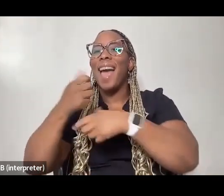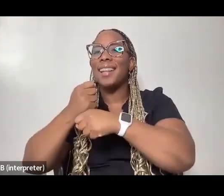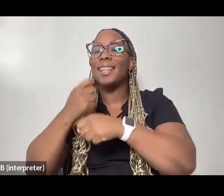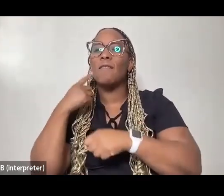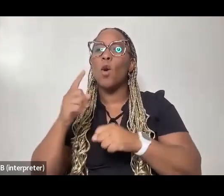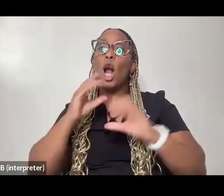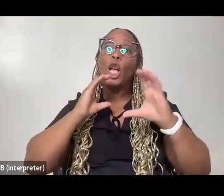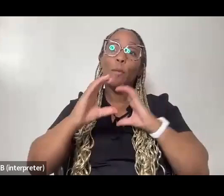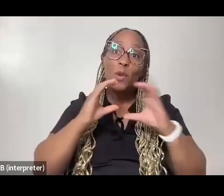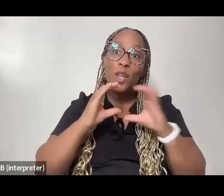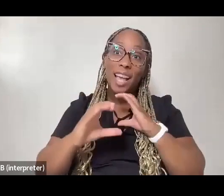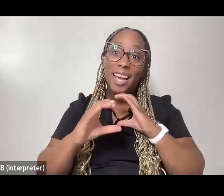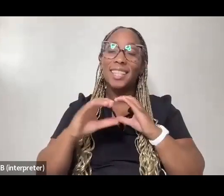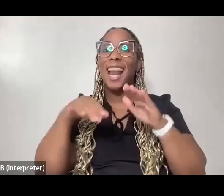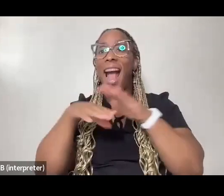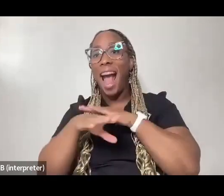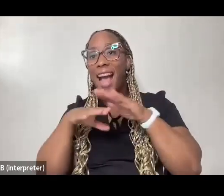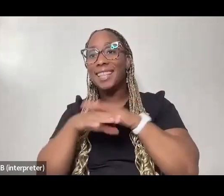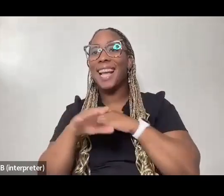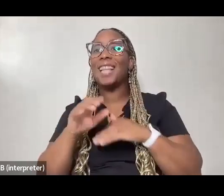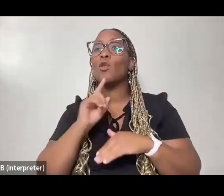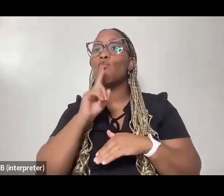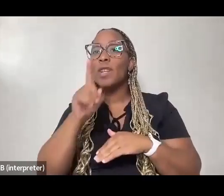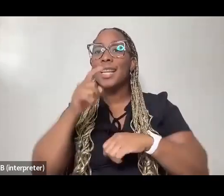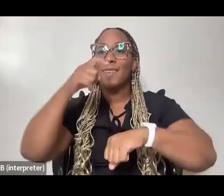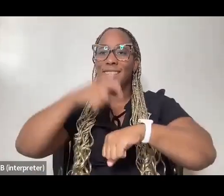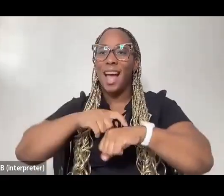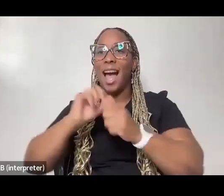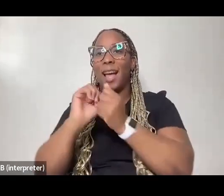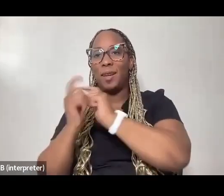for Communication Access Realtime Translation.